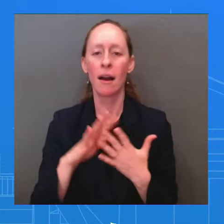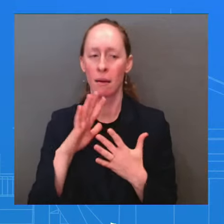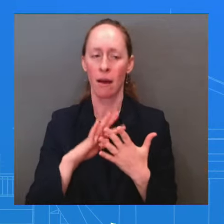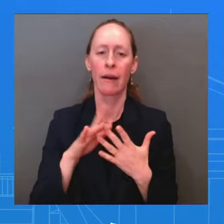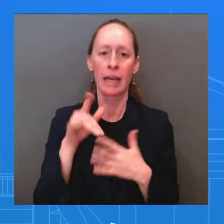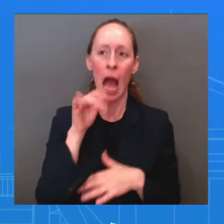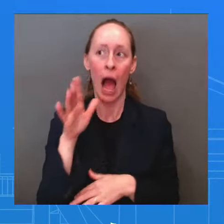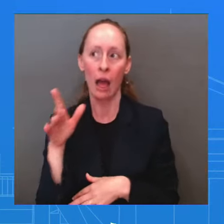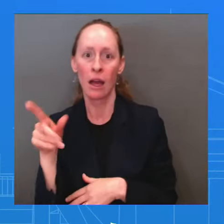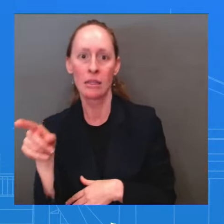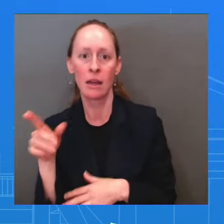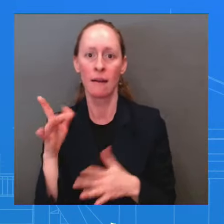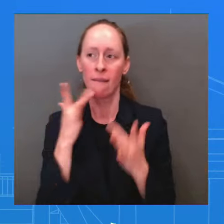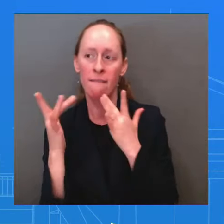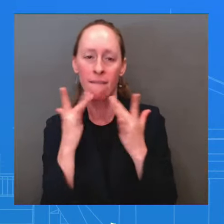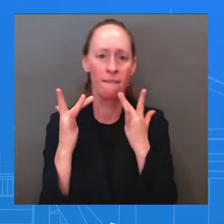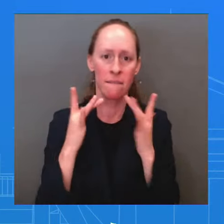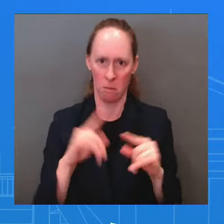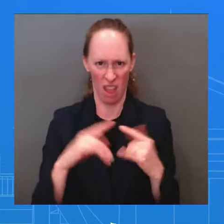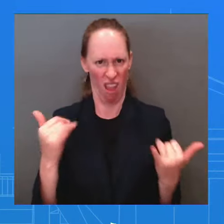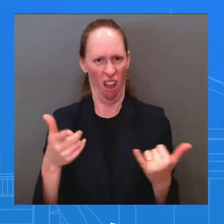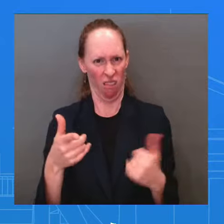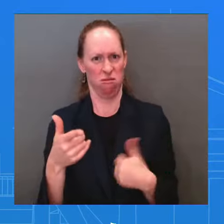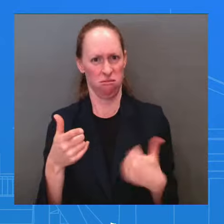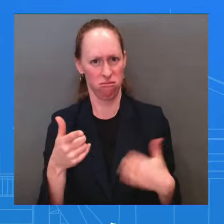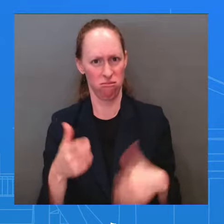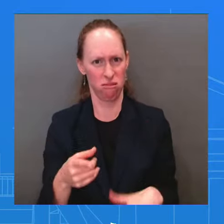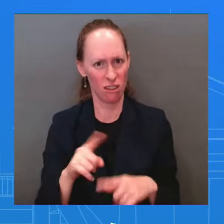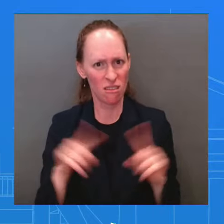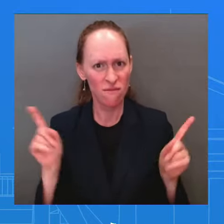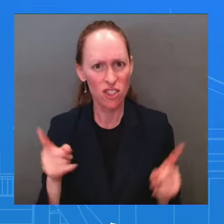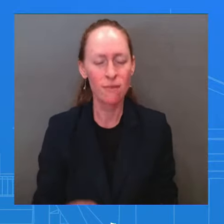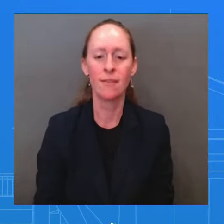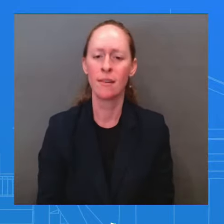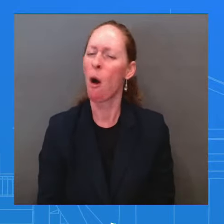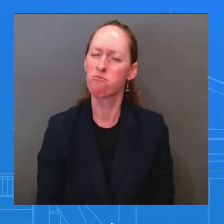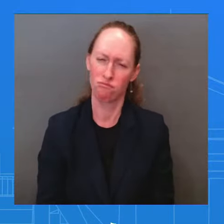I mean, the President has always been a pro-union president. I mean, you have heard to say that he is seen